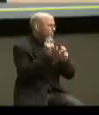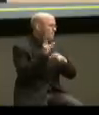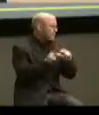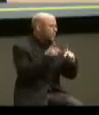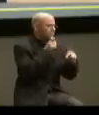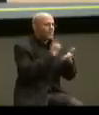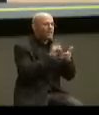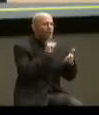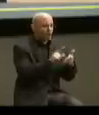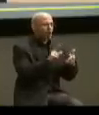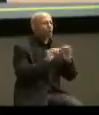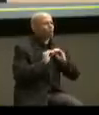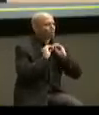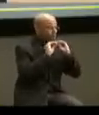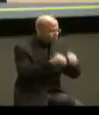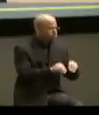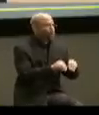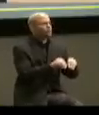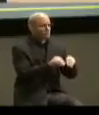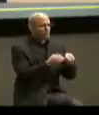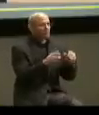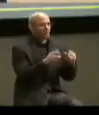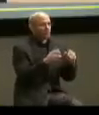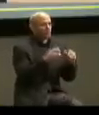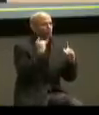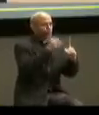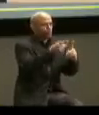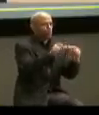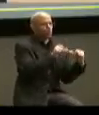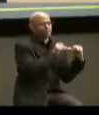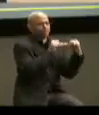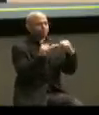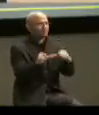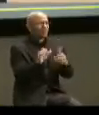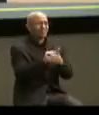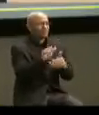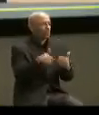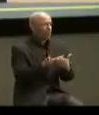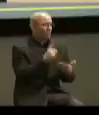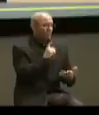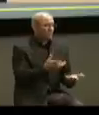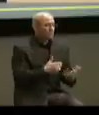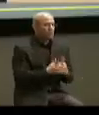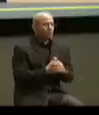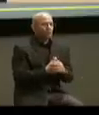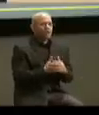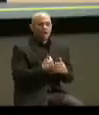THAT ARE MOVING DOWN THE JOURNEY OF SUSTAINABILITY. THAT'S ALL THIS STUFF IS.